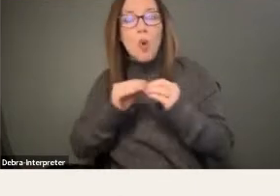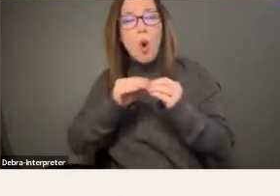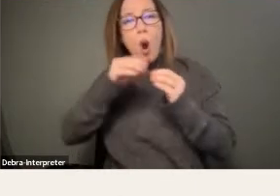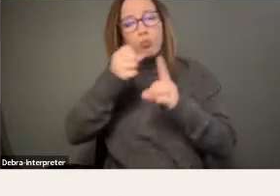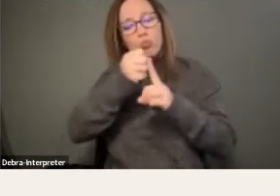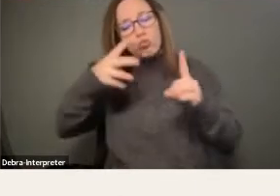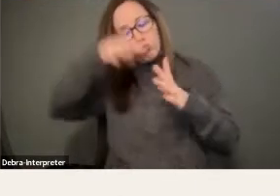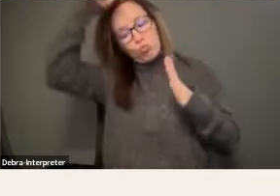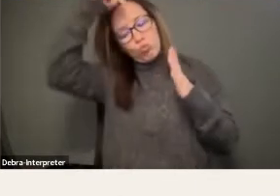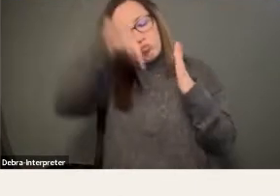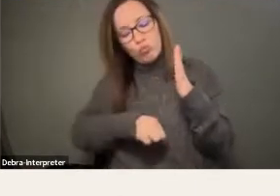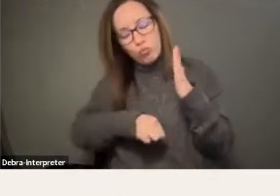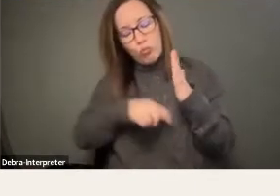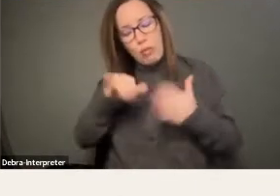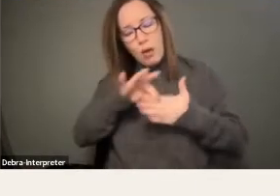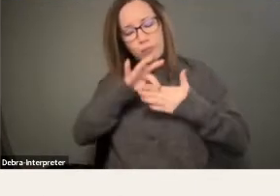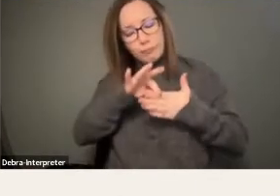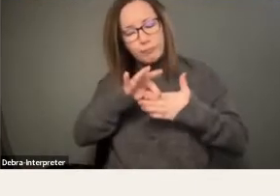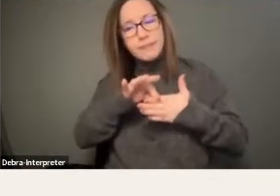into the contents but the article level records will